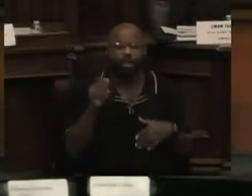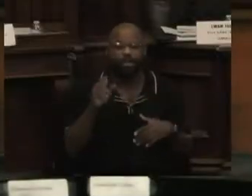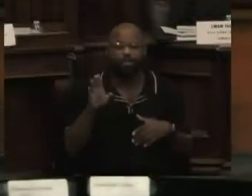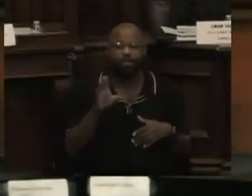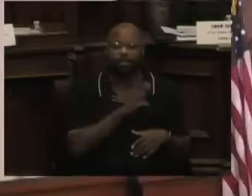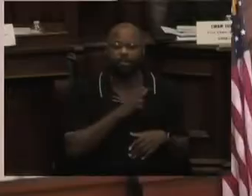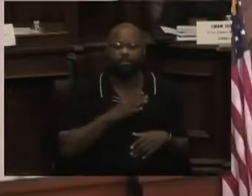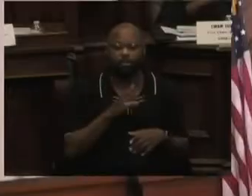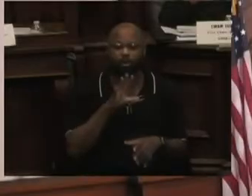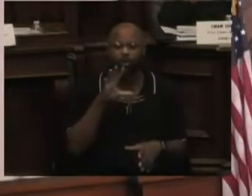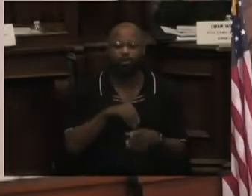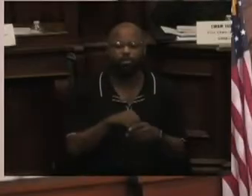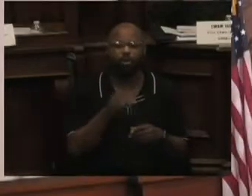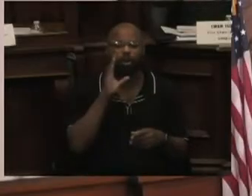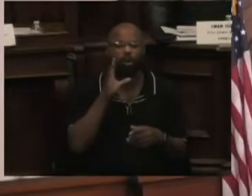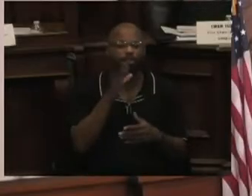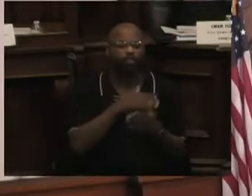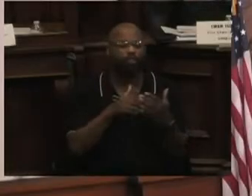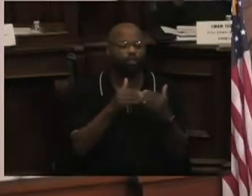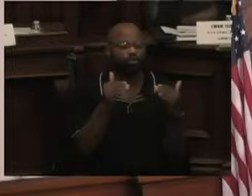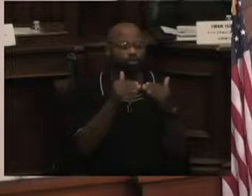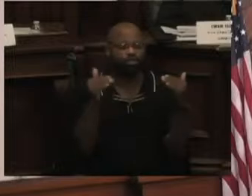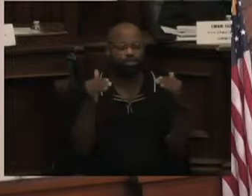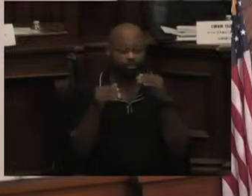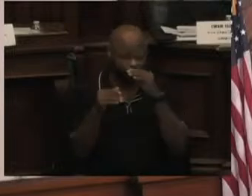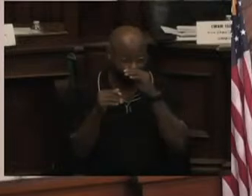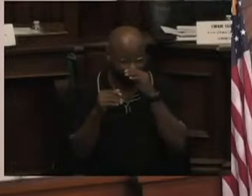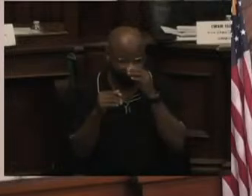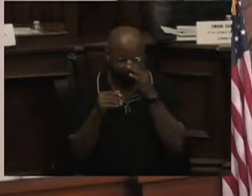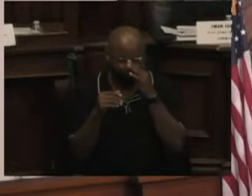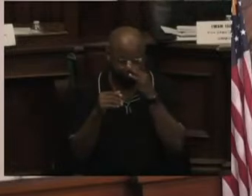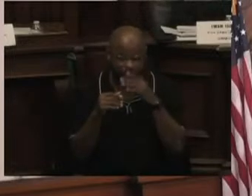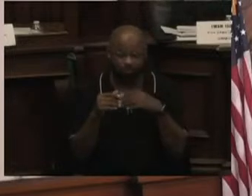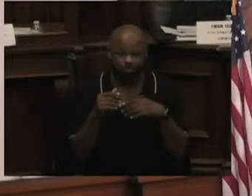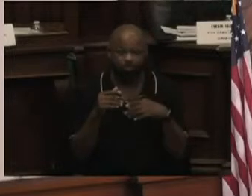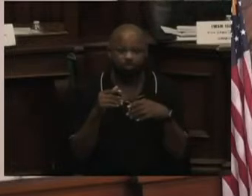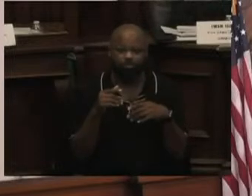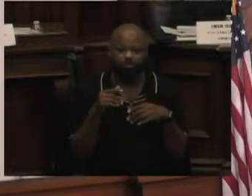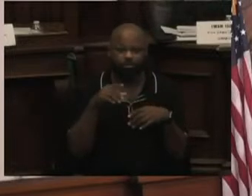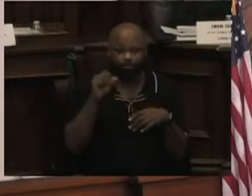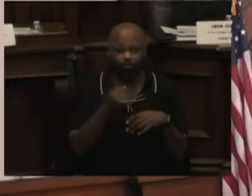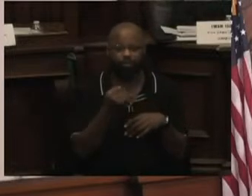want to say to the community,